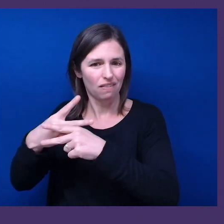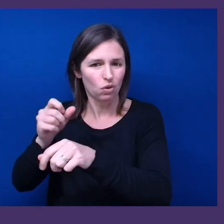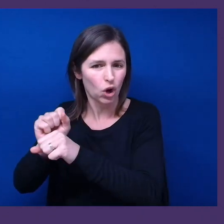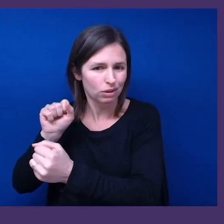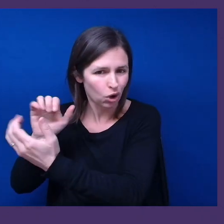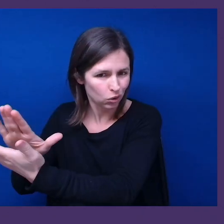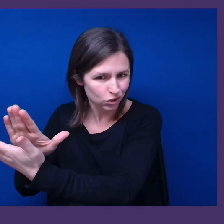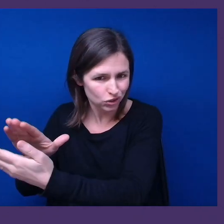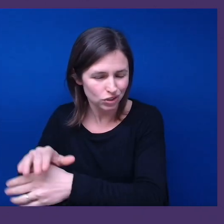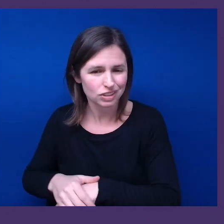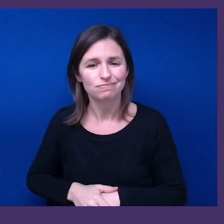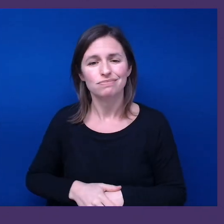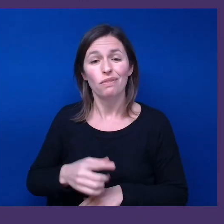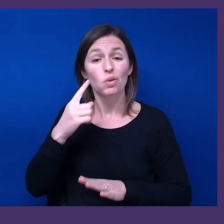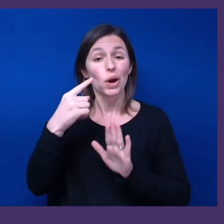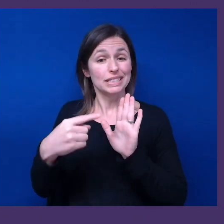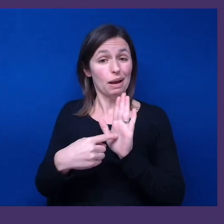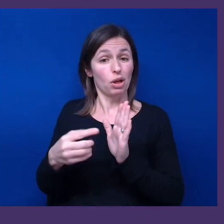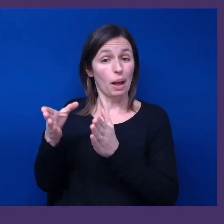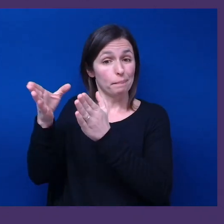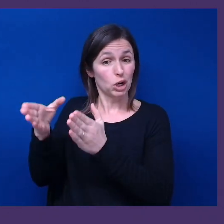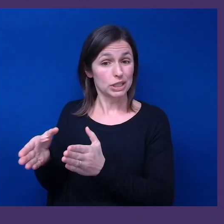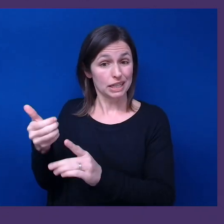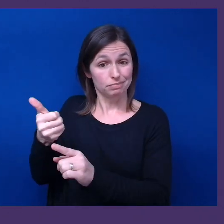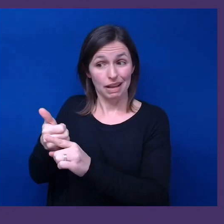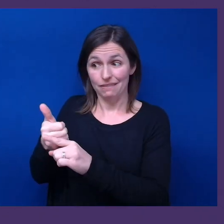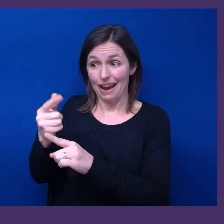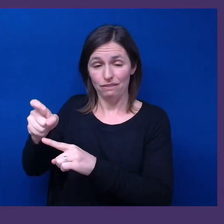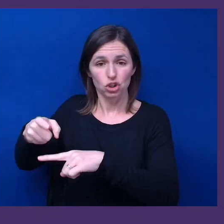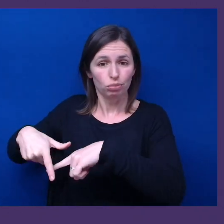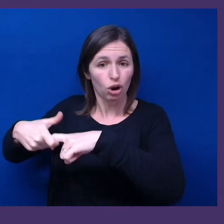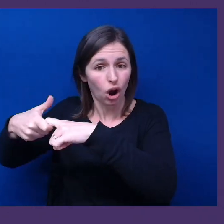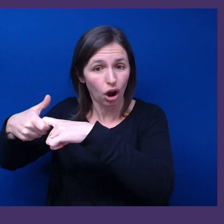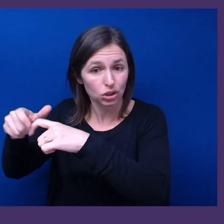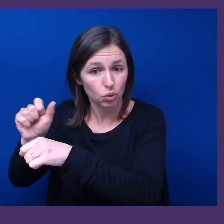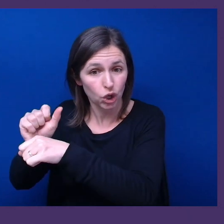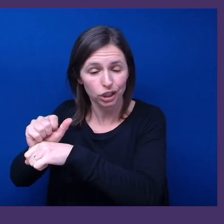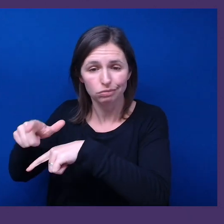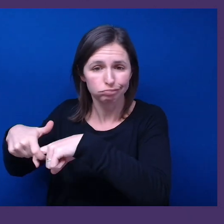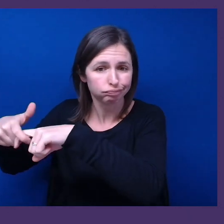like myself may need to pace their workload differently or work asynchronously.